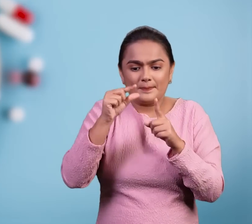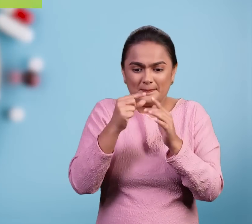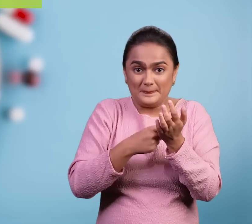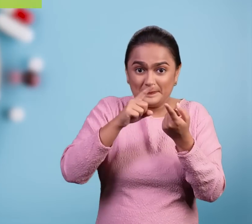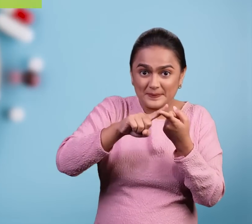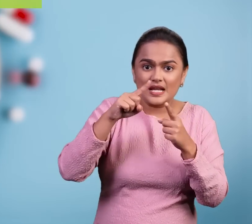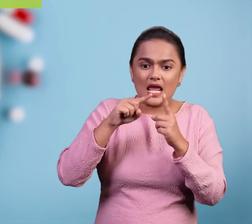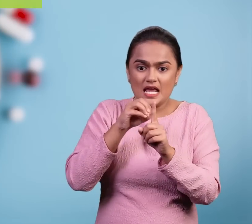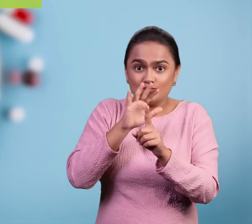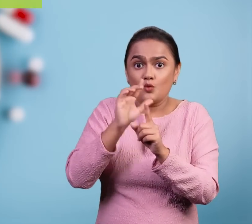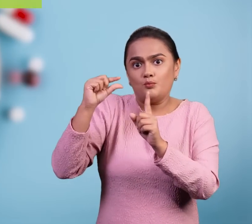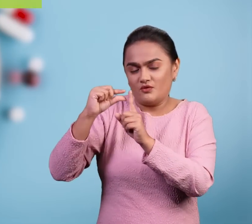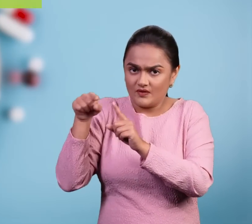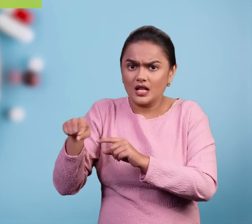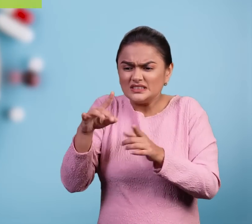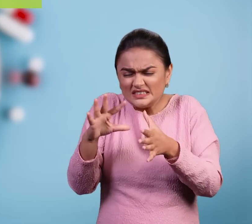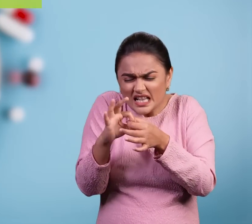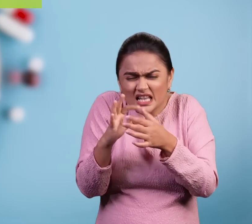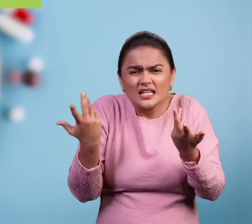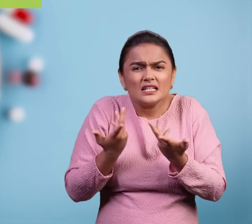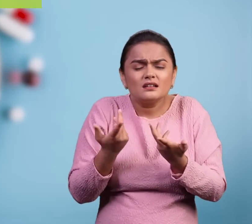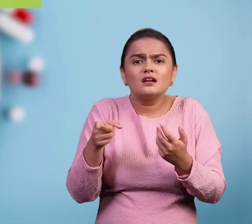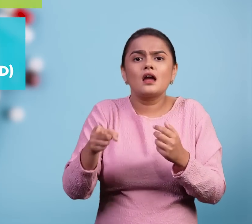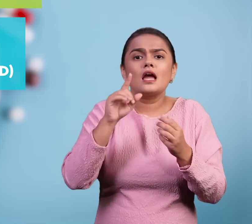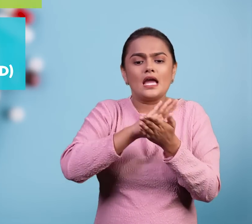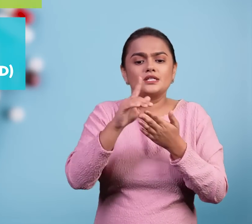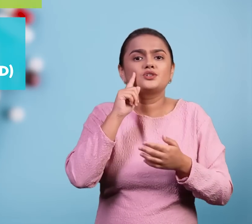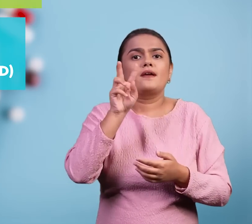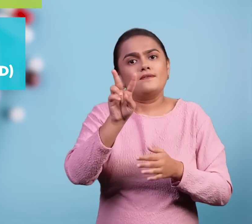Pre-Exposure Prophylaxis is specifically available for HIV prevention